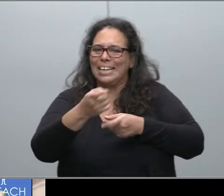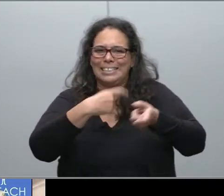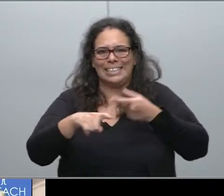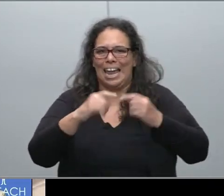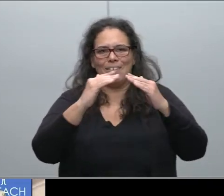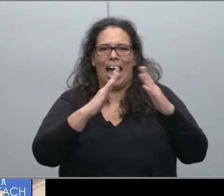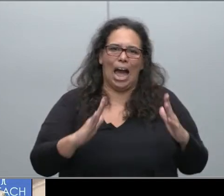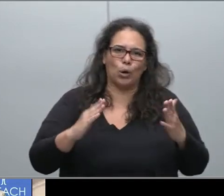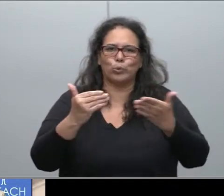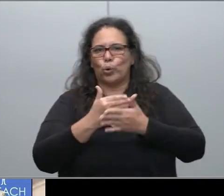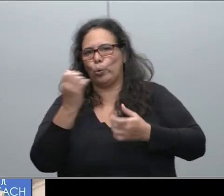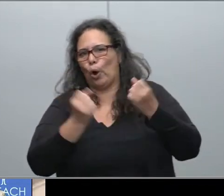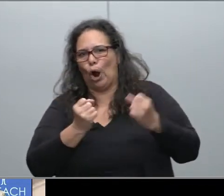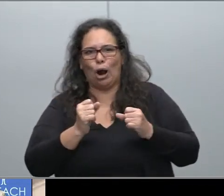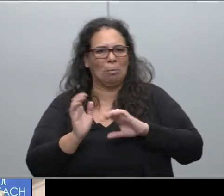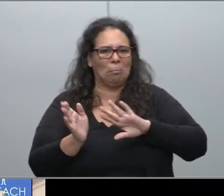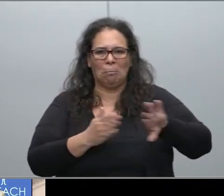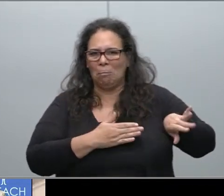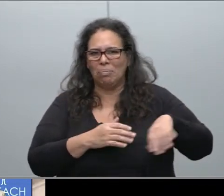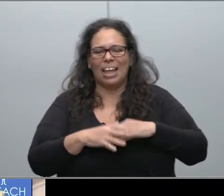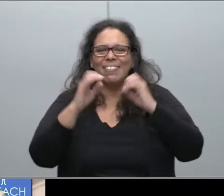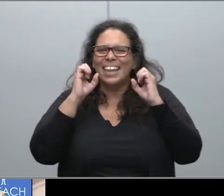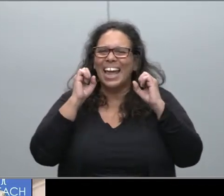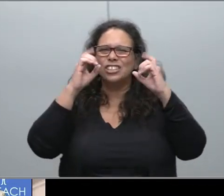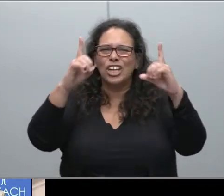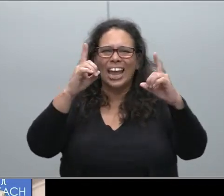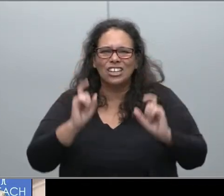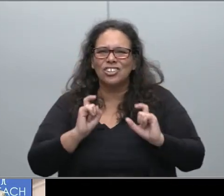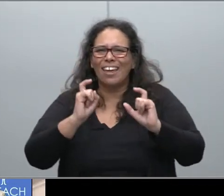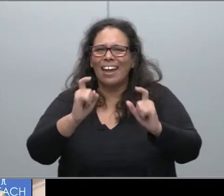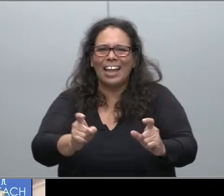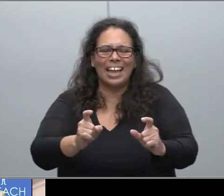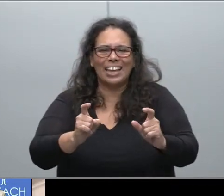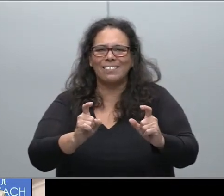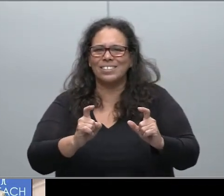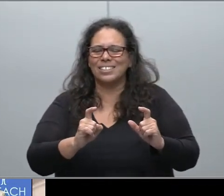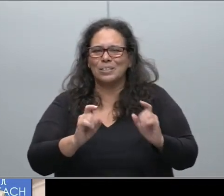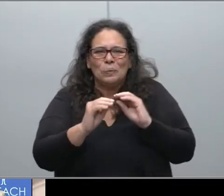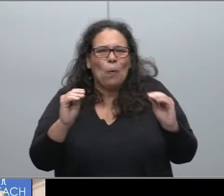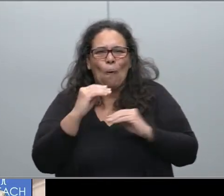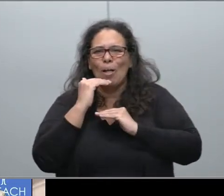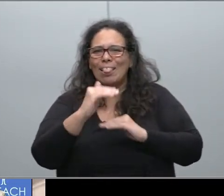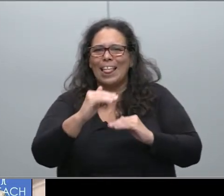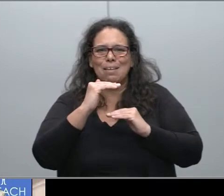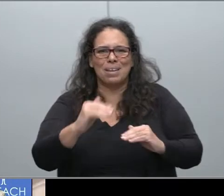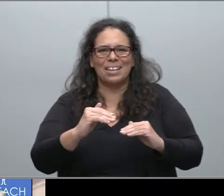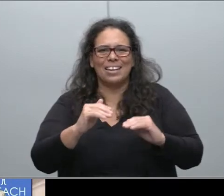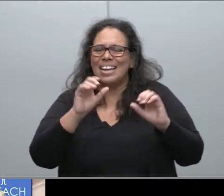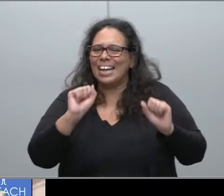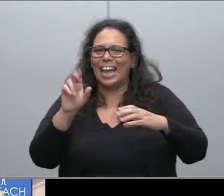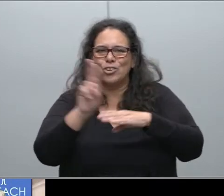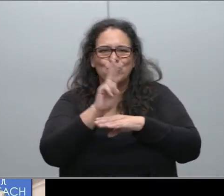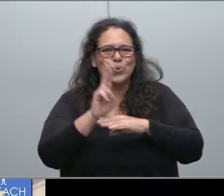I'll do a shout out. I had an IEP yesterday. So I should get extra points for coming to CAC after my IEP